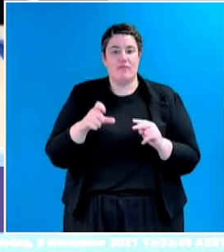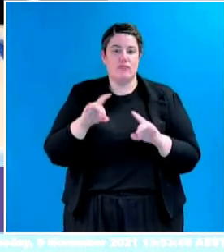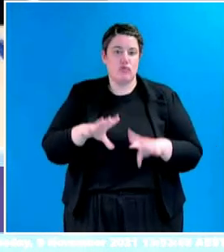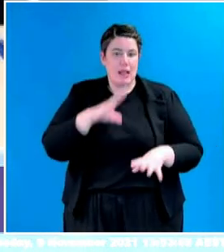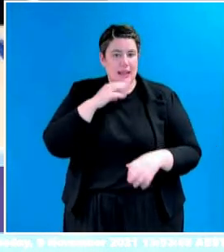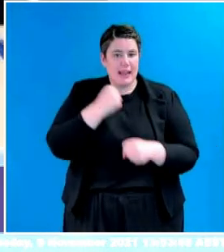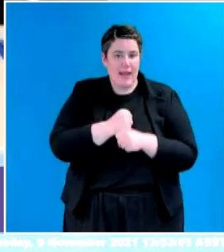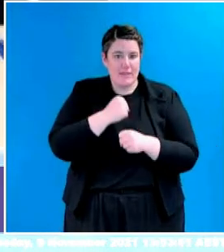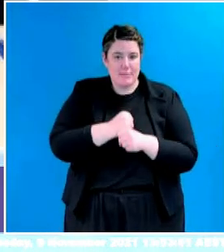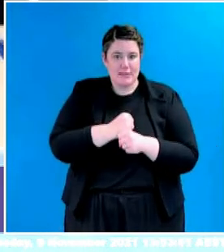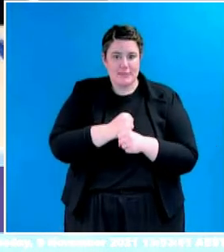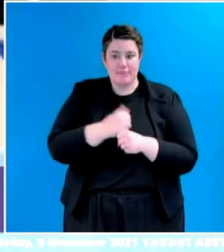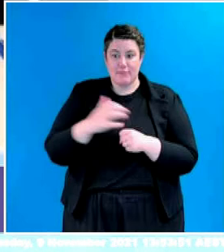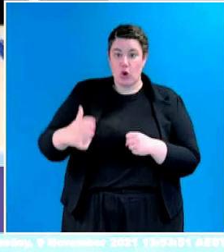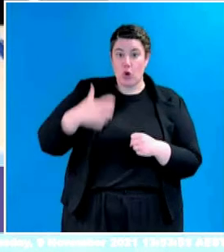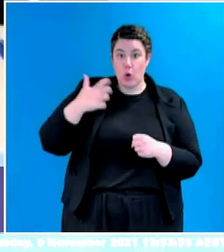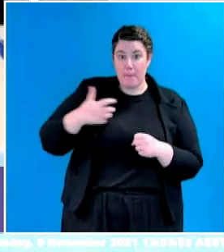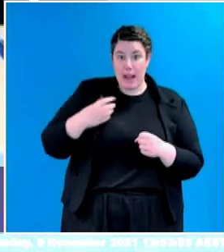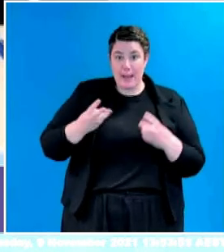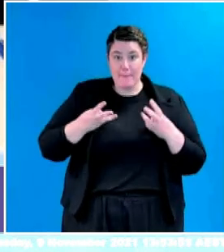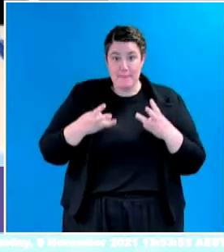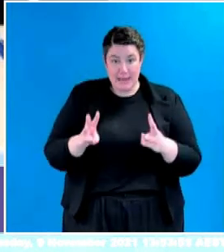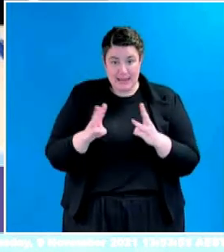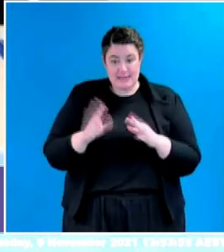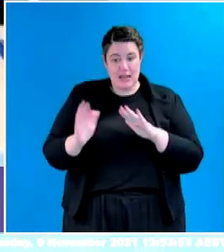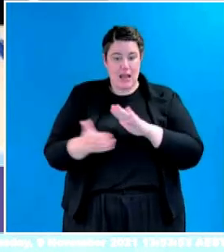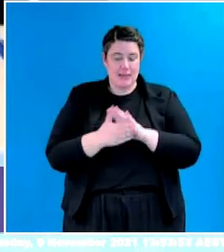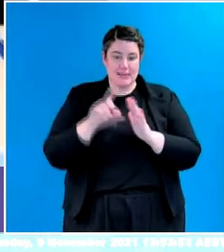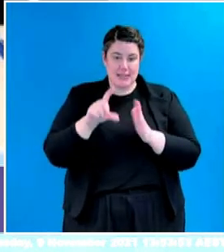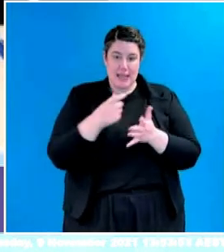the individual complaint mechanisms under the CRPD.